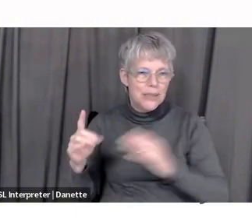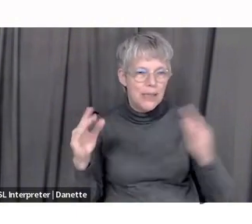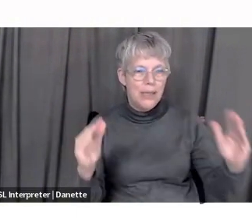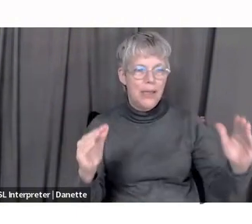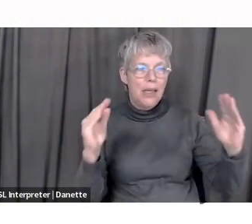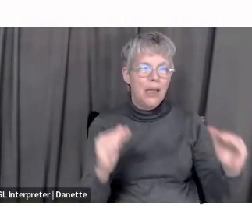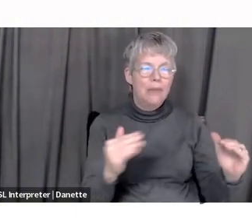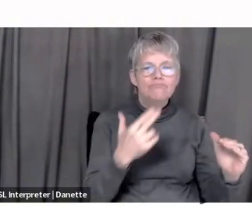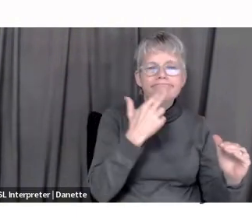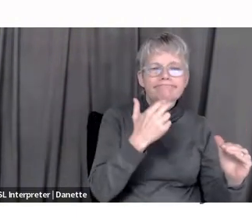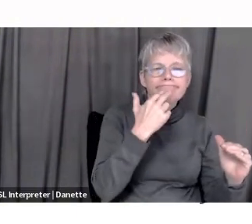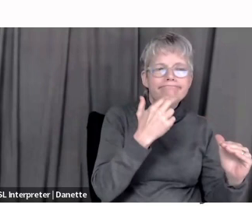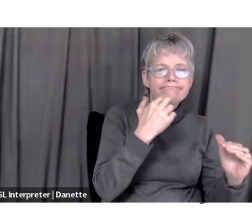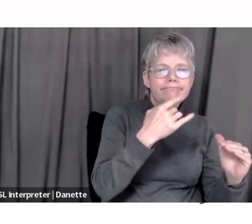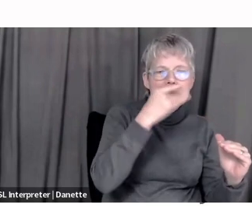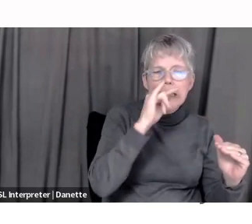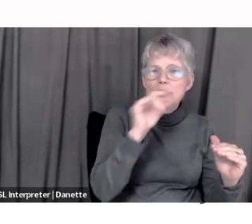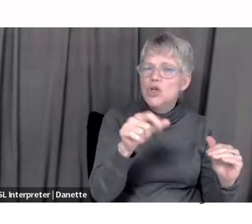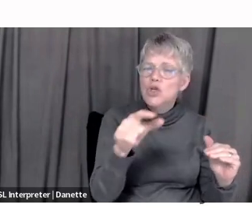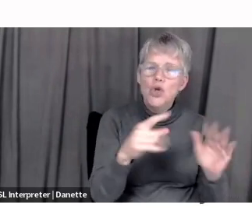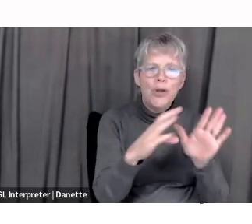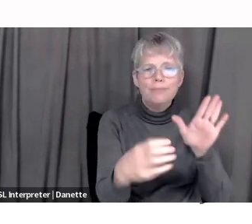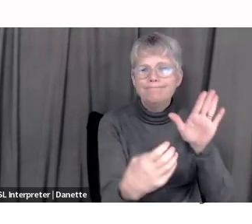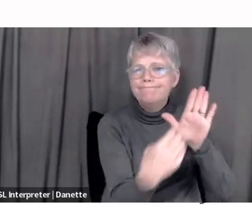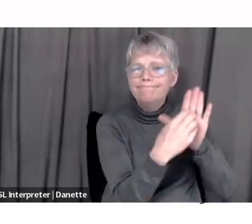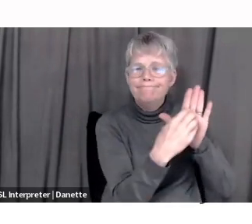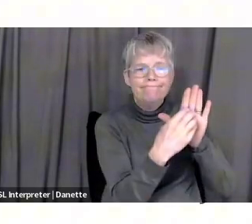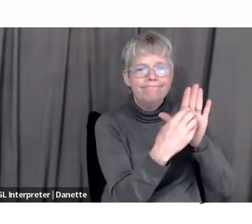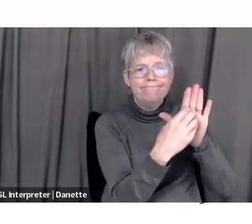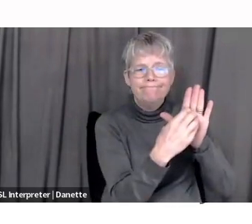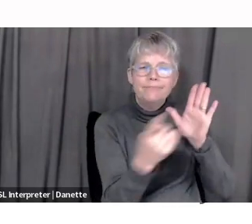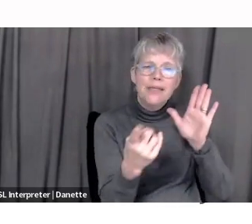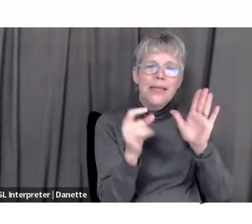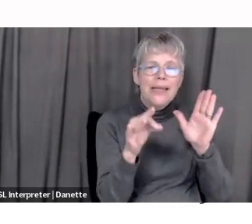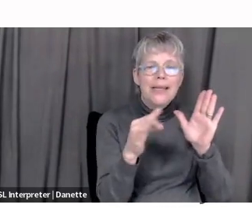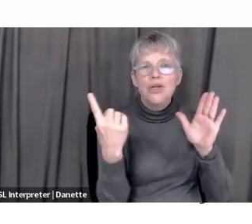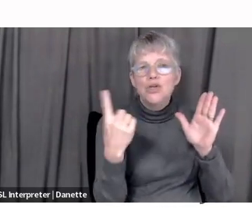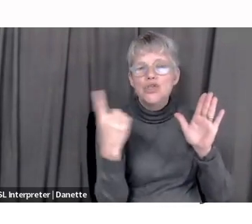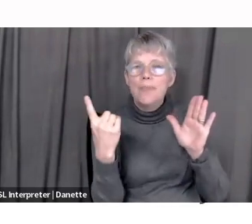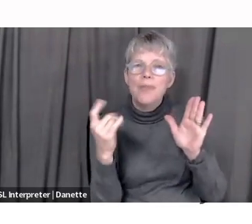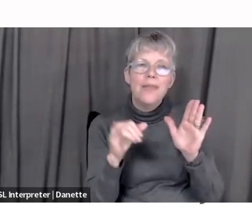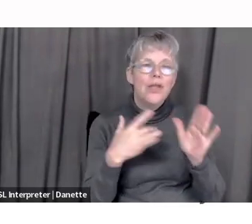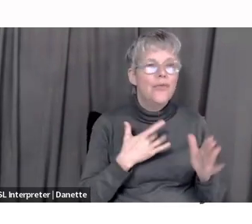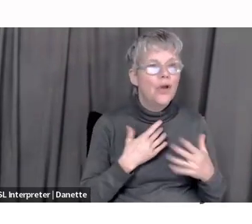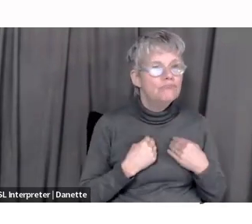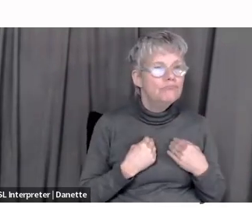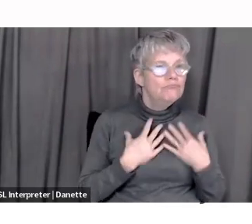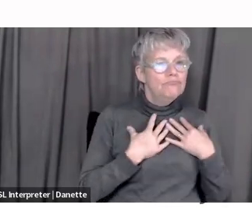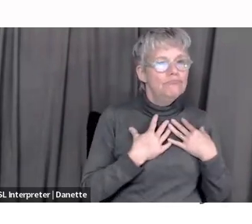This photo of these cute kiddos. This area can be personalized with anything that is motivational for the individual.